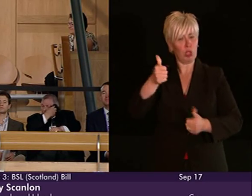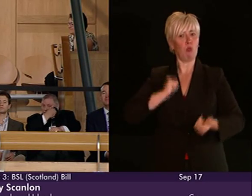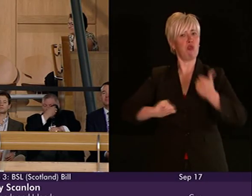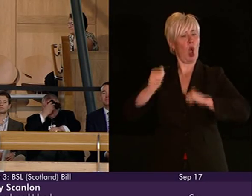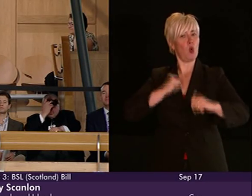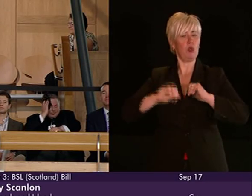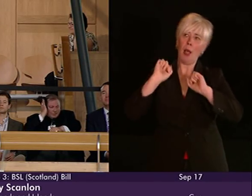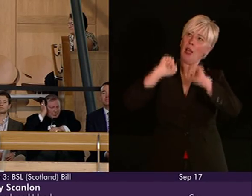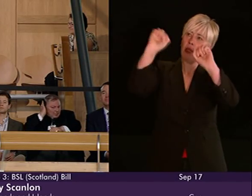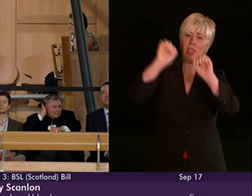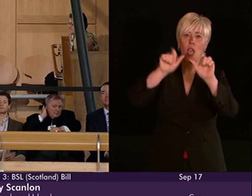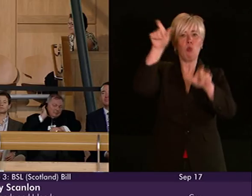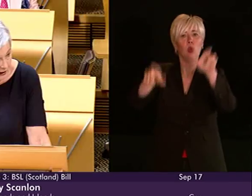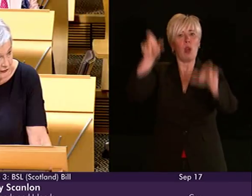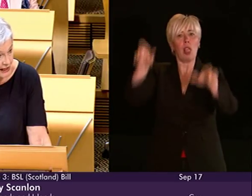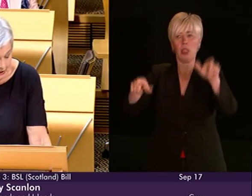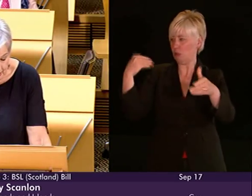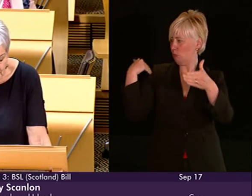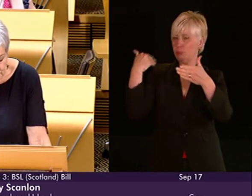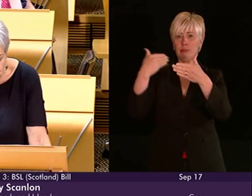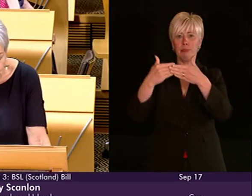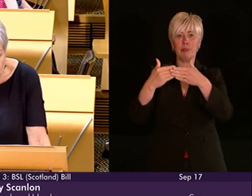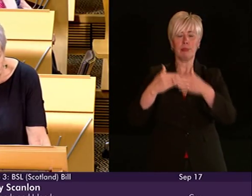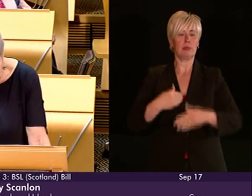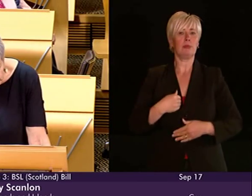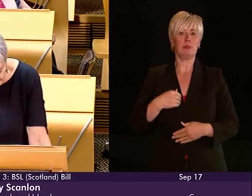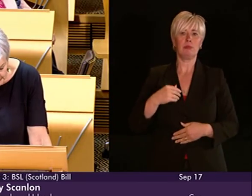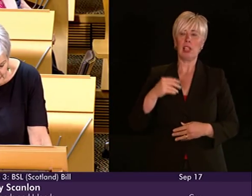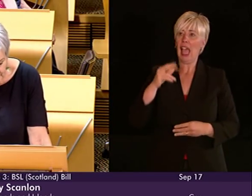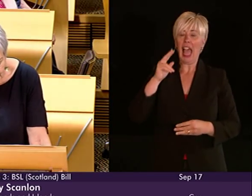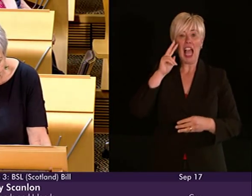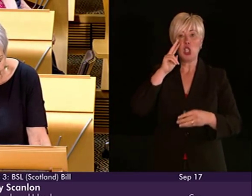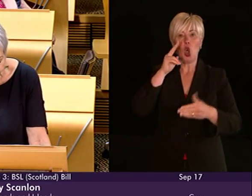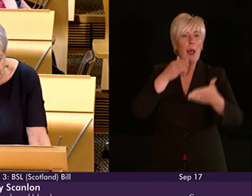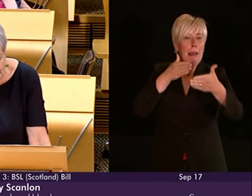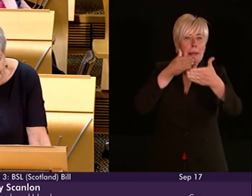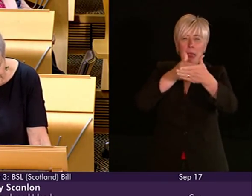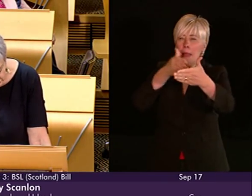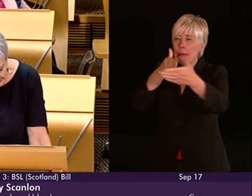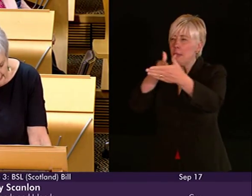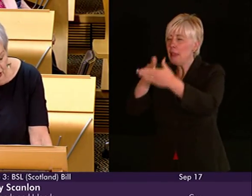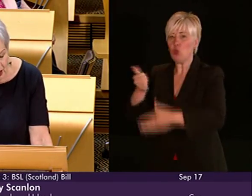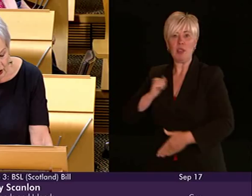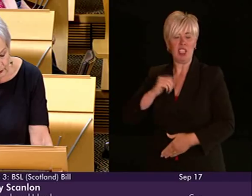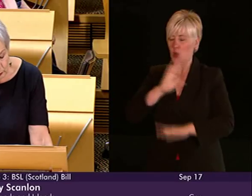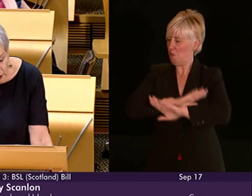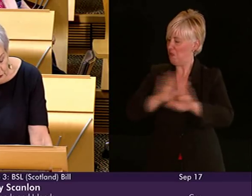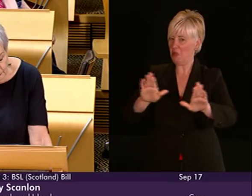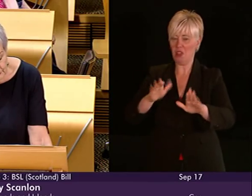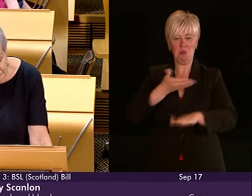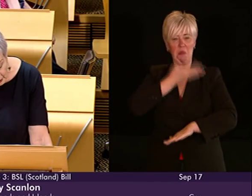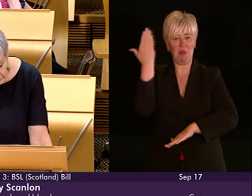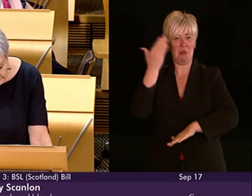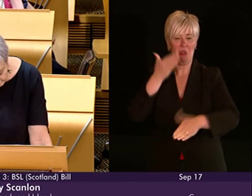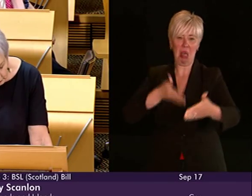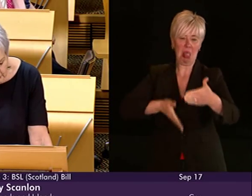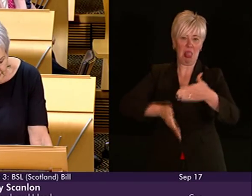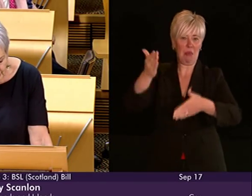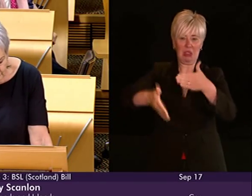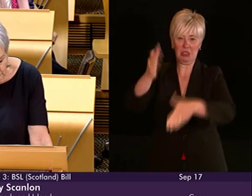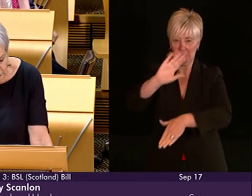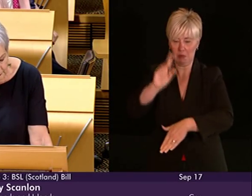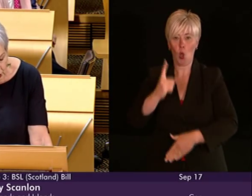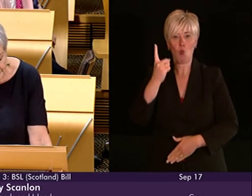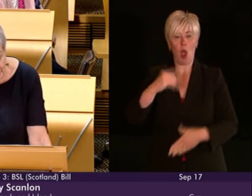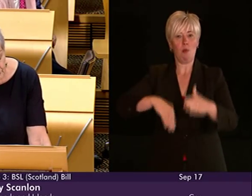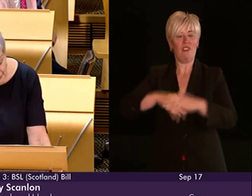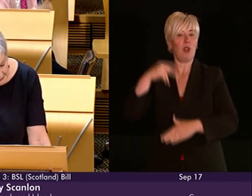recent pupils and I saw no limits to their expectations. One profoundly deaf pupil became